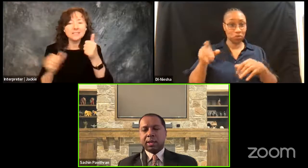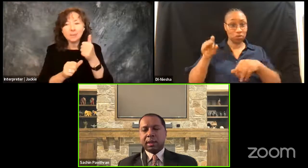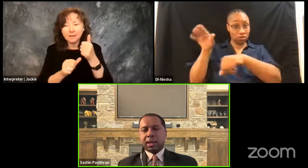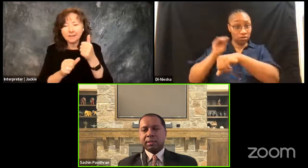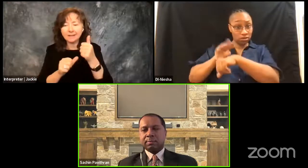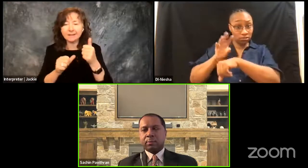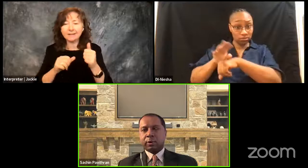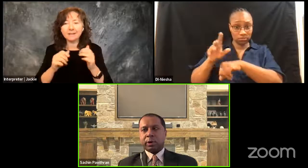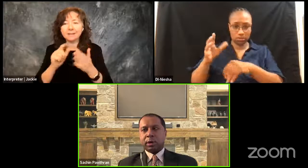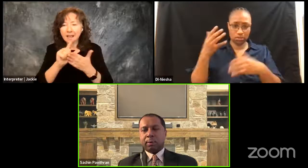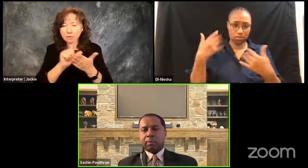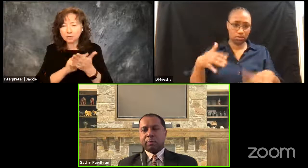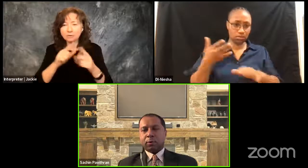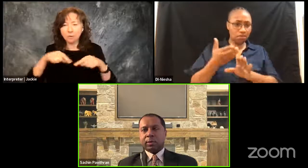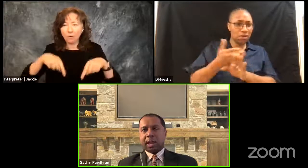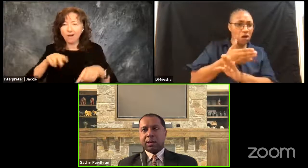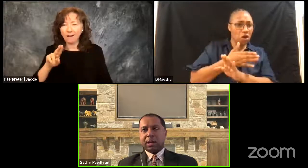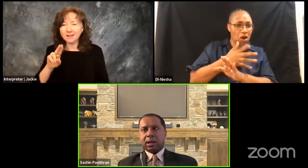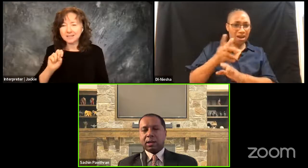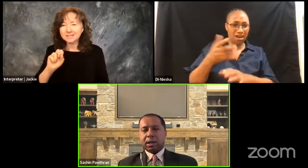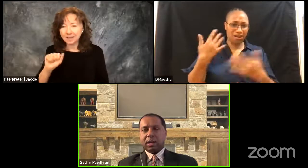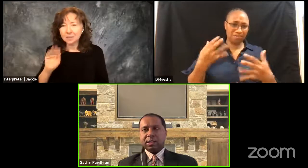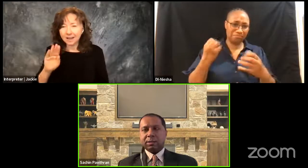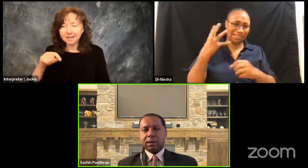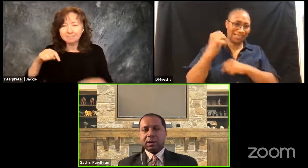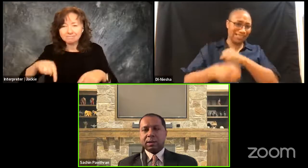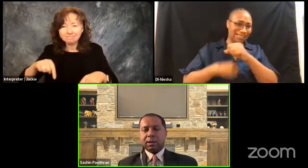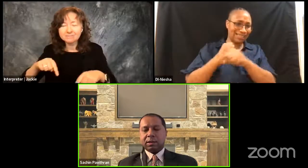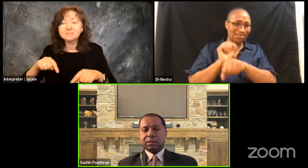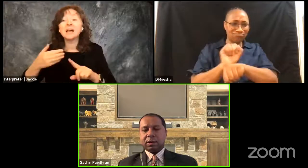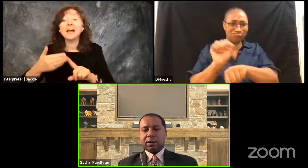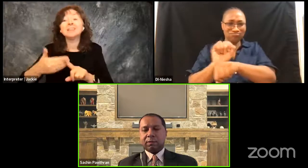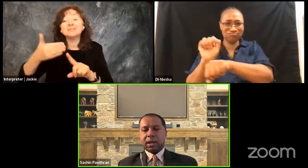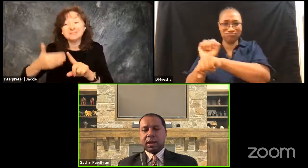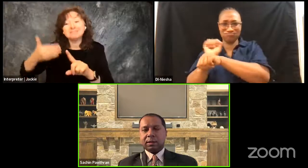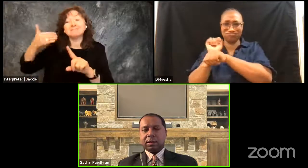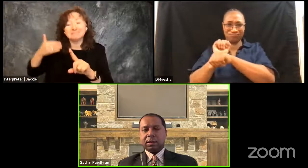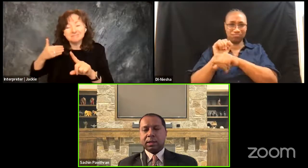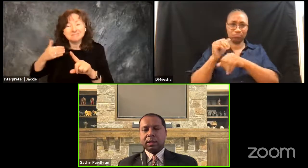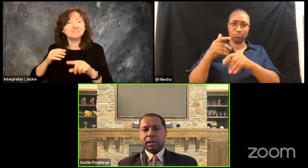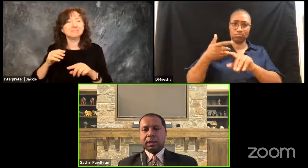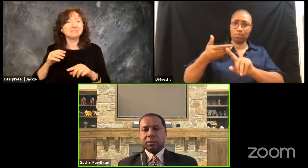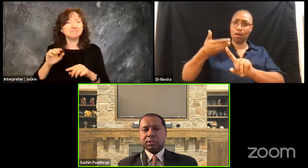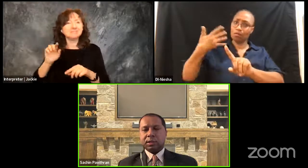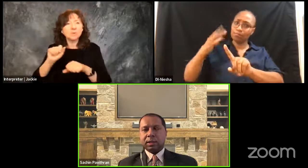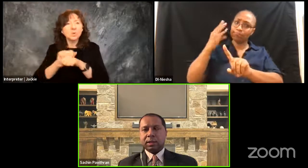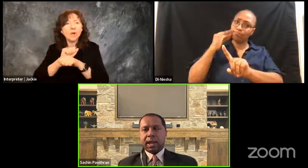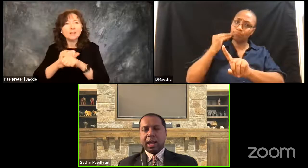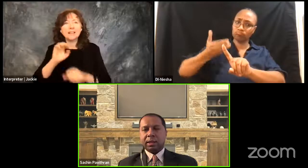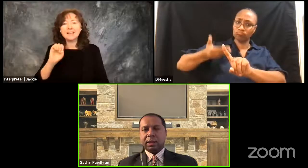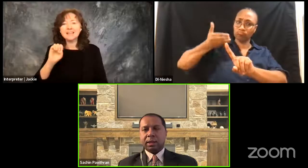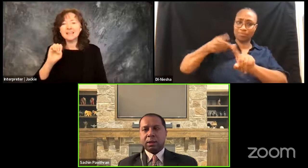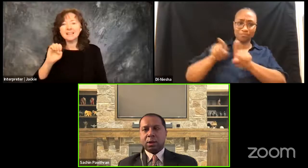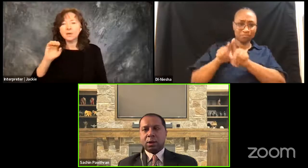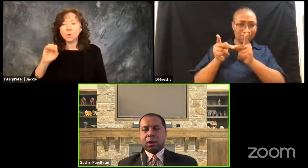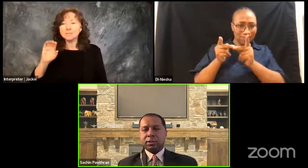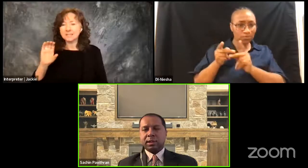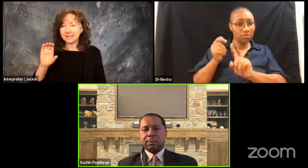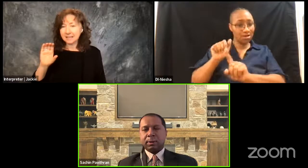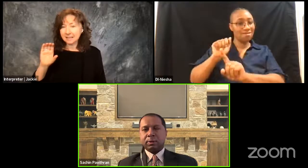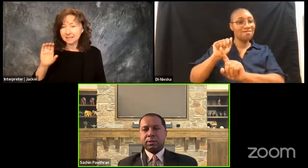at the Access Board, before that, he served at the EEOC and then also, the Department